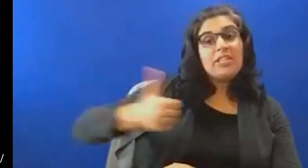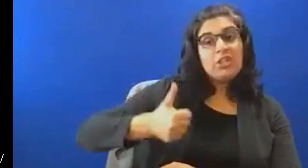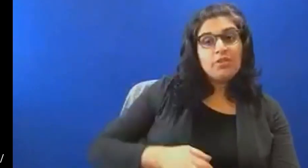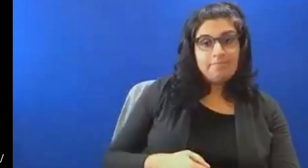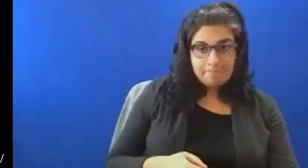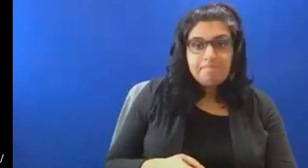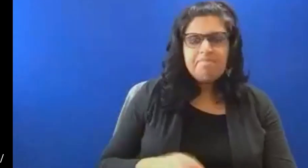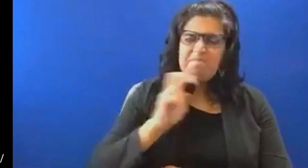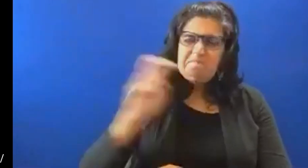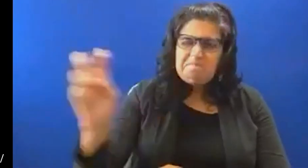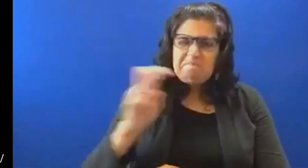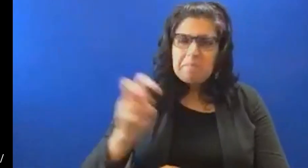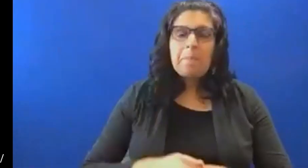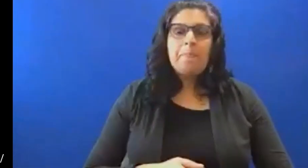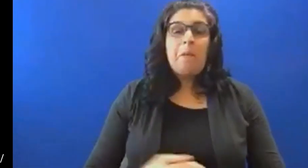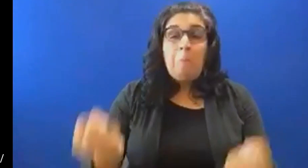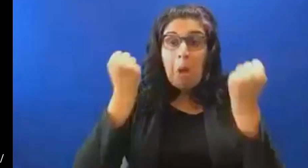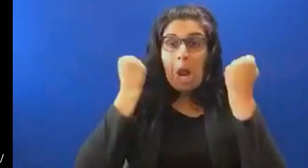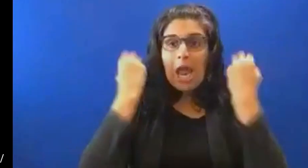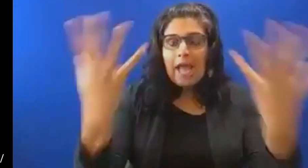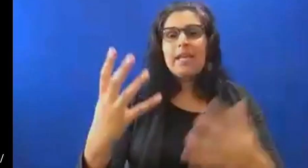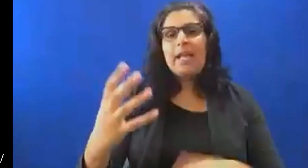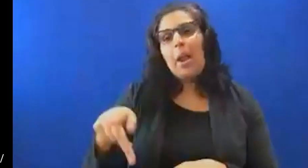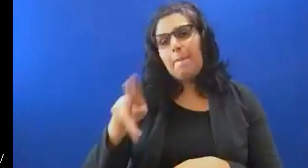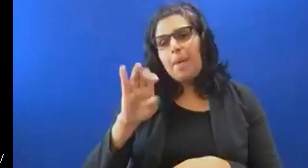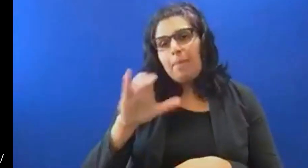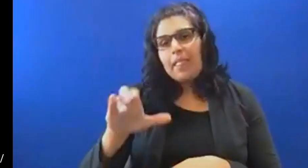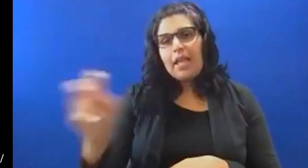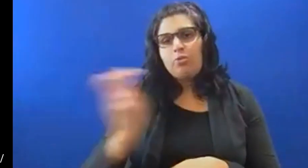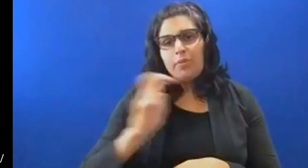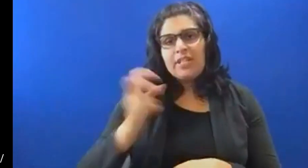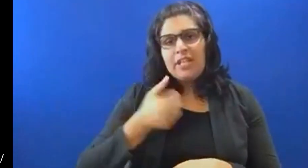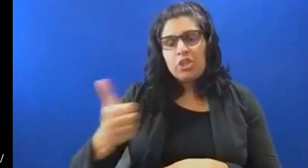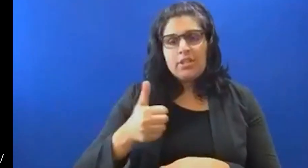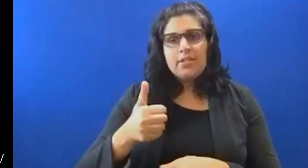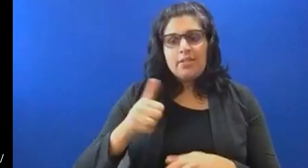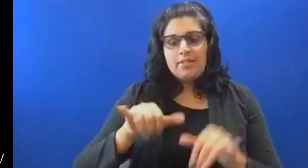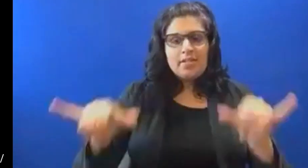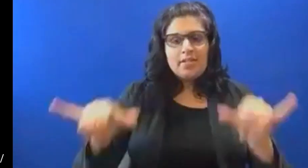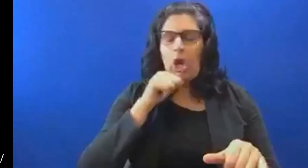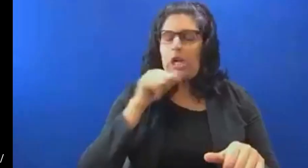Many public transportation systems are not accessible to a lot of disabled people.